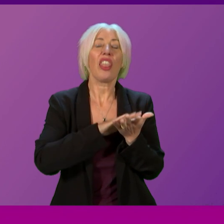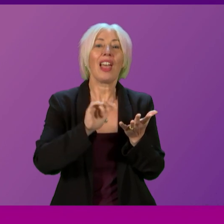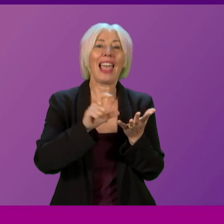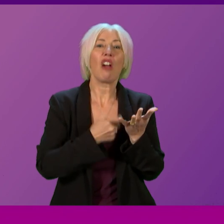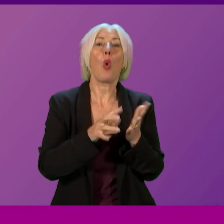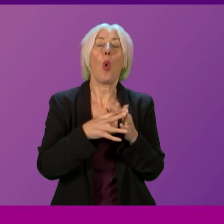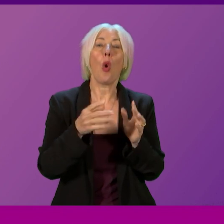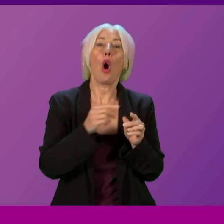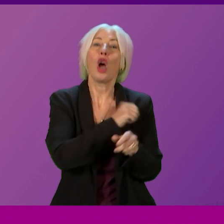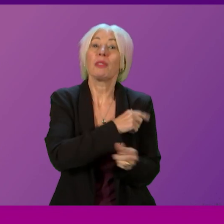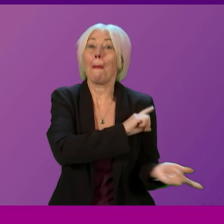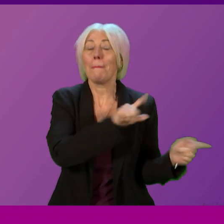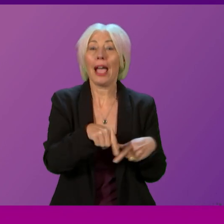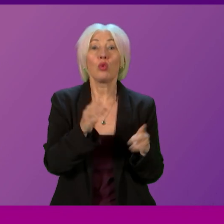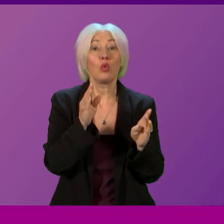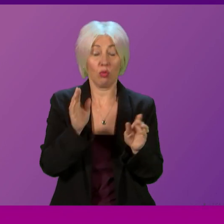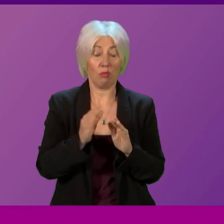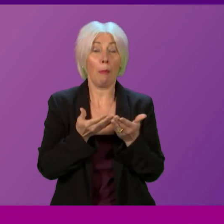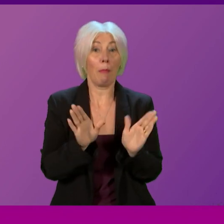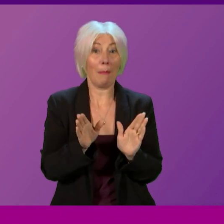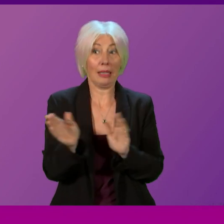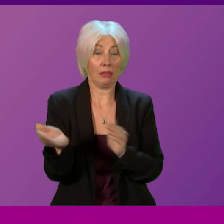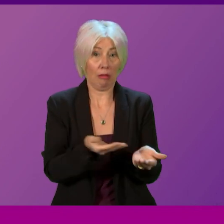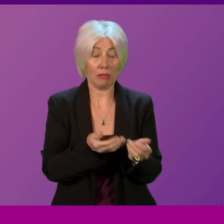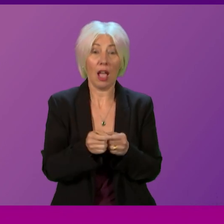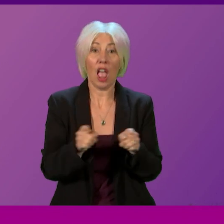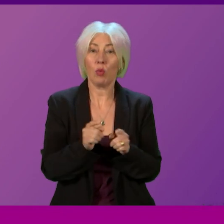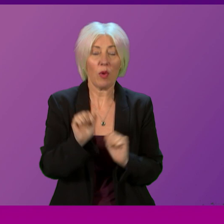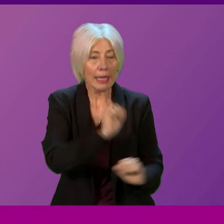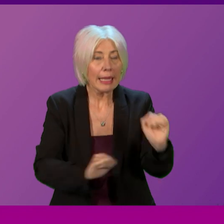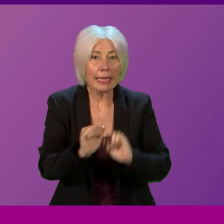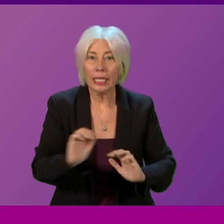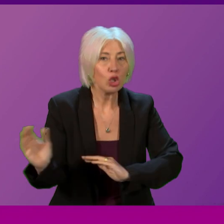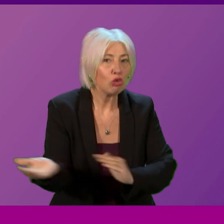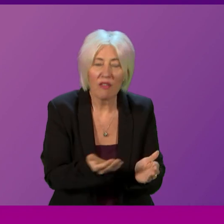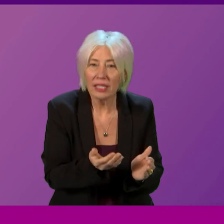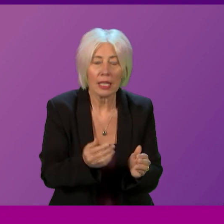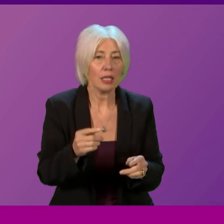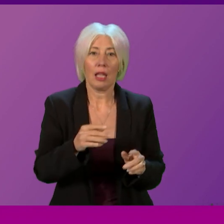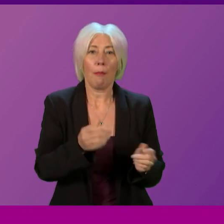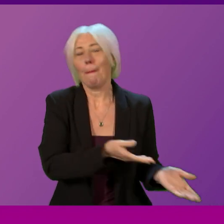of cleaning and catering services and which moved away from the ruinously expensive Tory-Labour